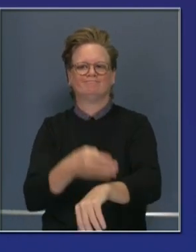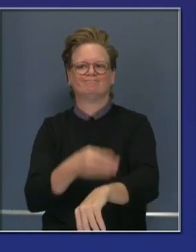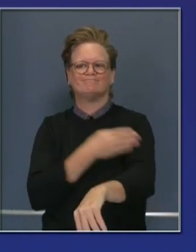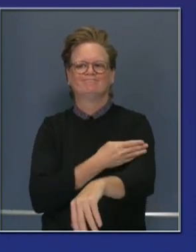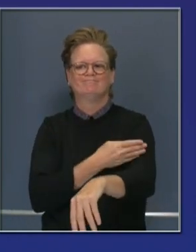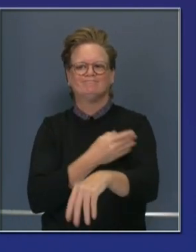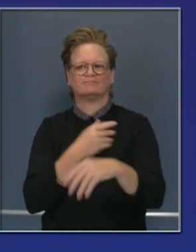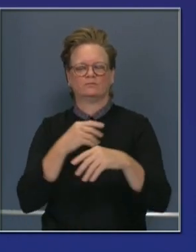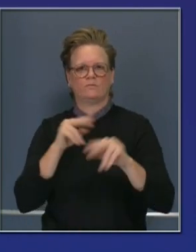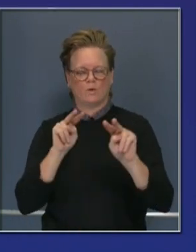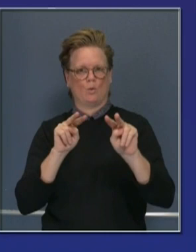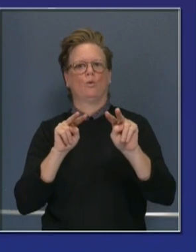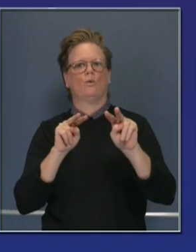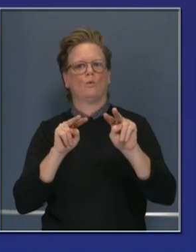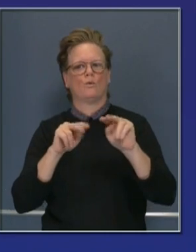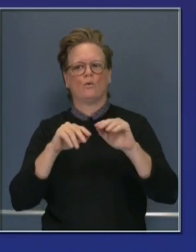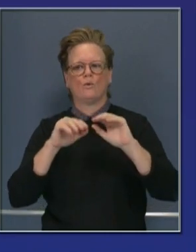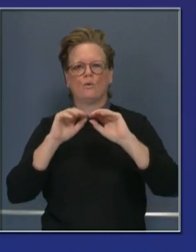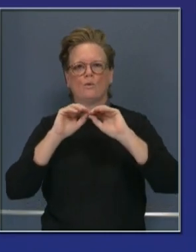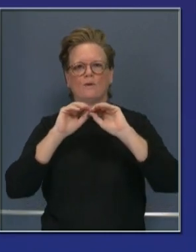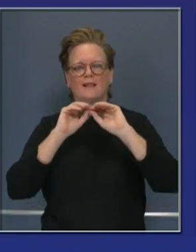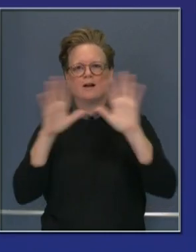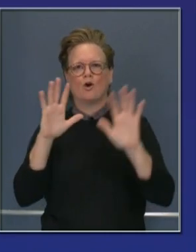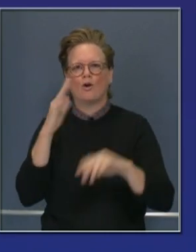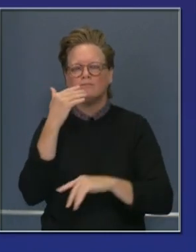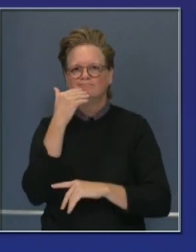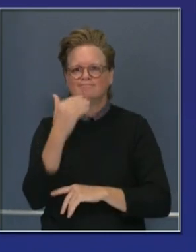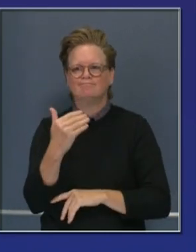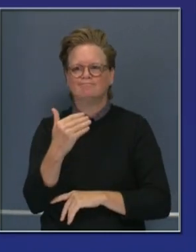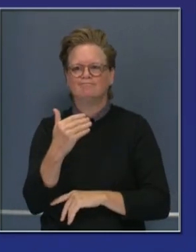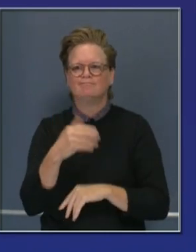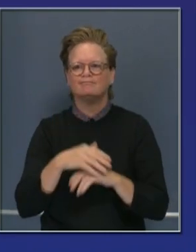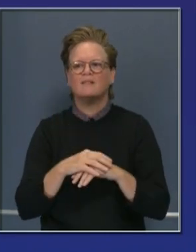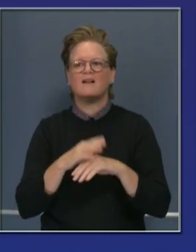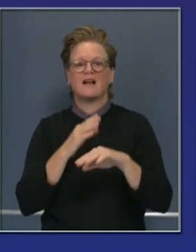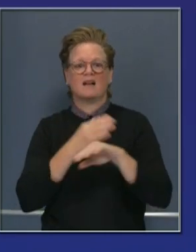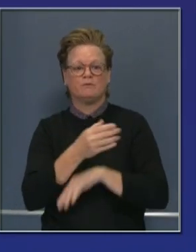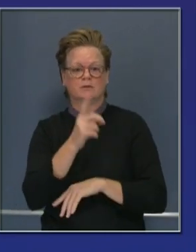COVID-19 SITES. IT IS MUCH MORE DYNAMIC AND UPDATED.